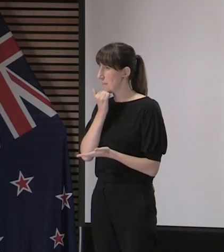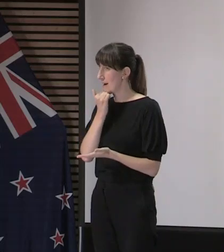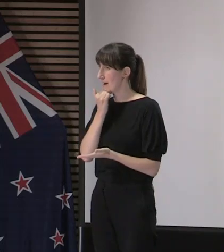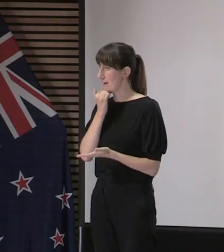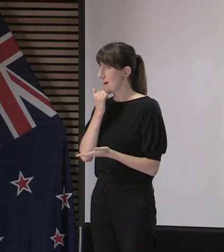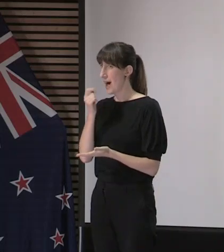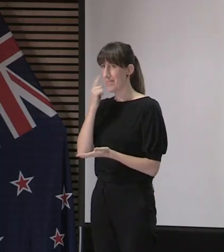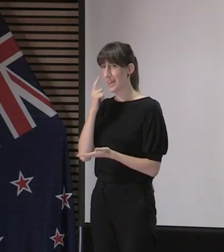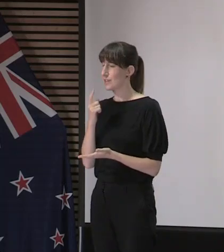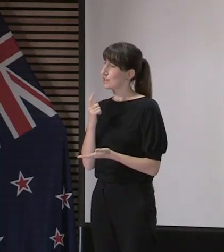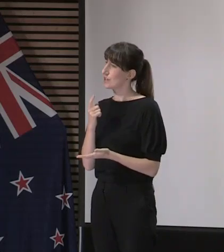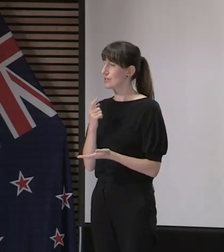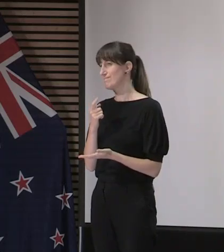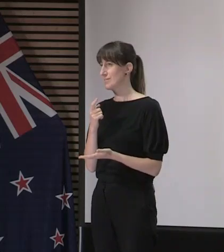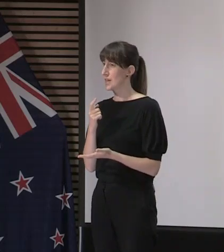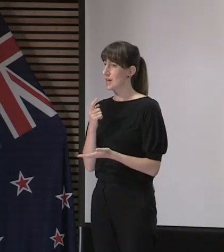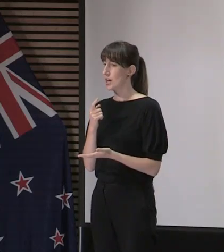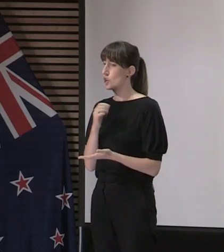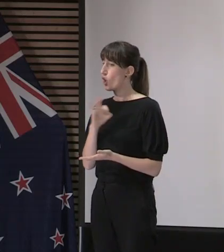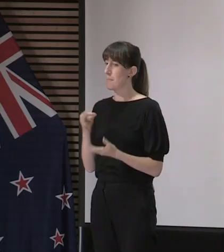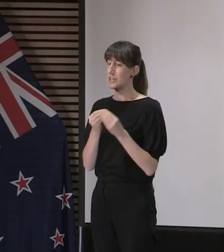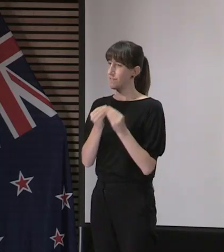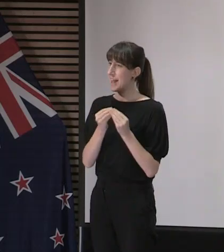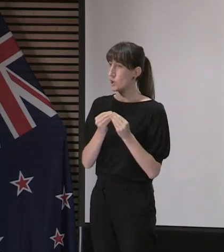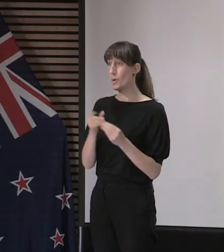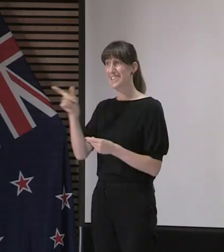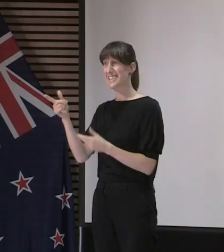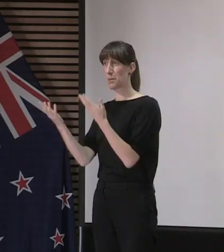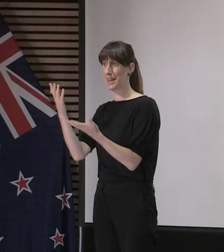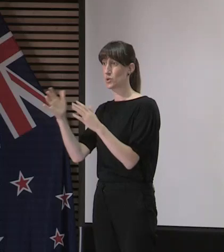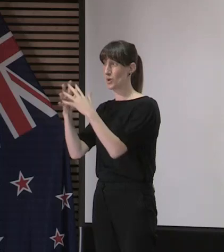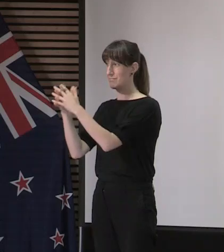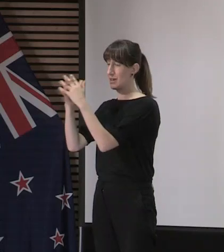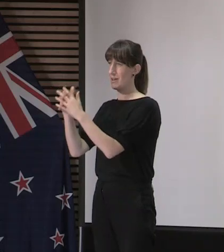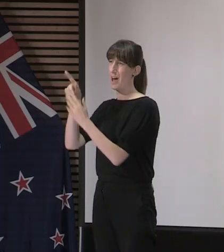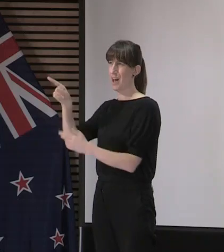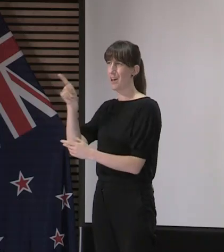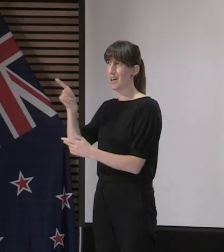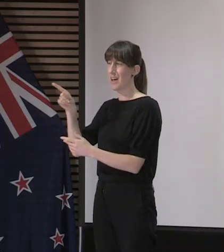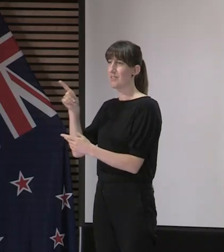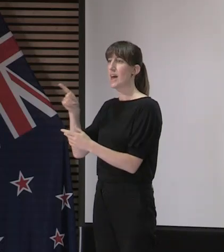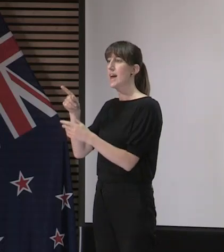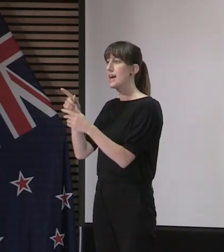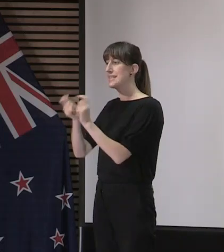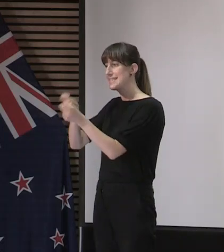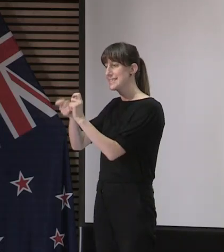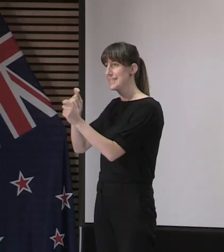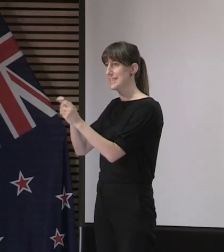had a relatively, you know, such a low number of cases. Of